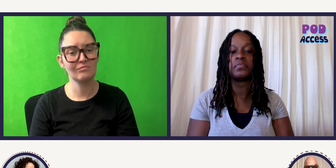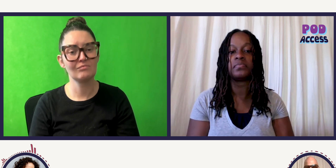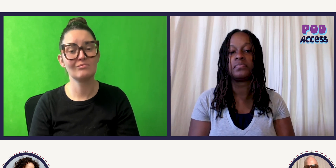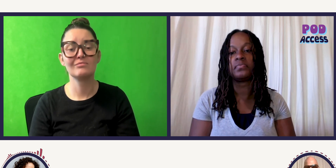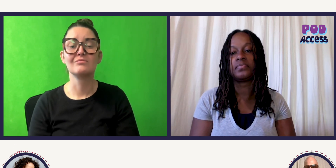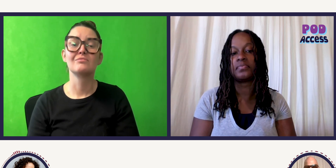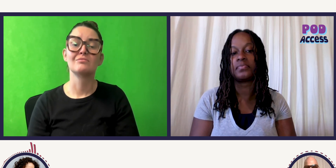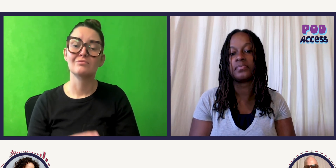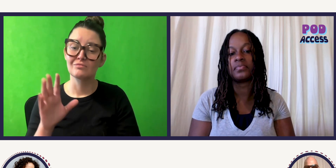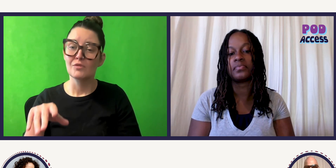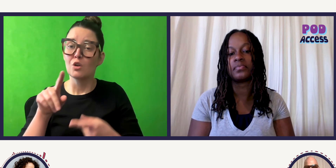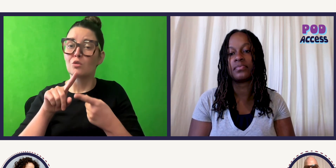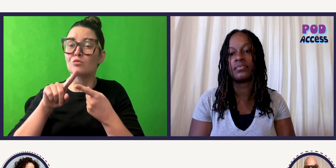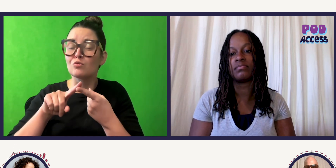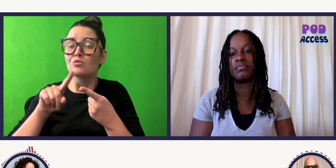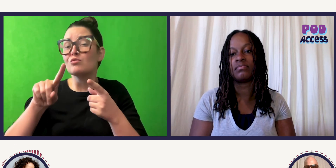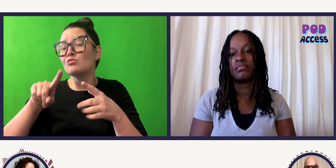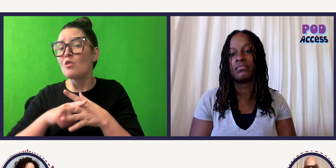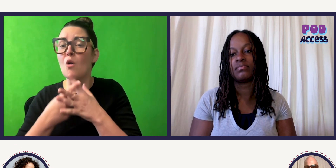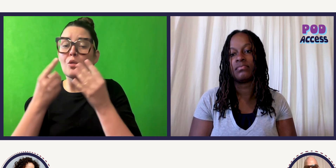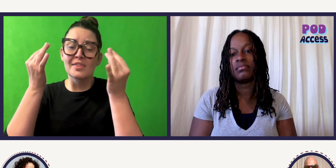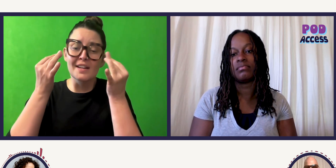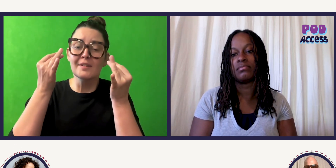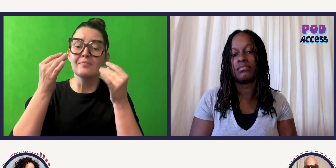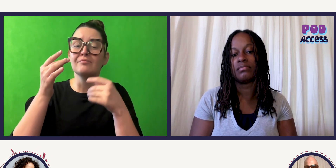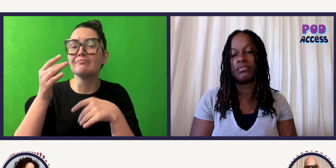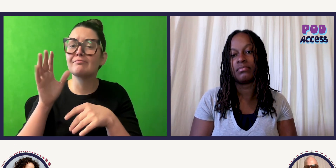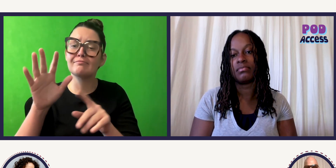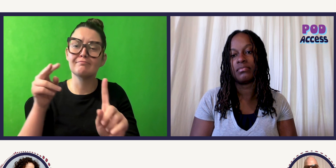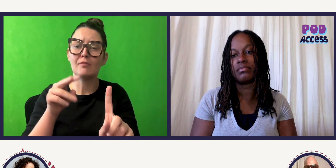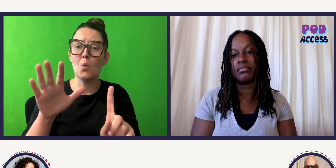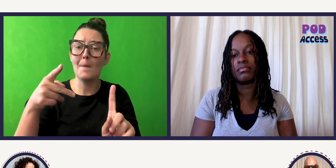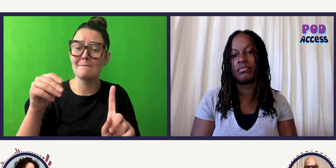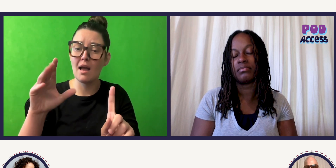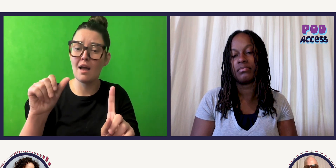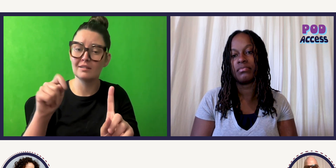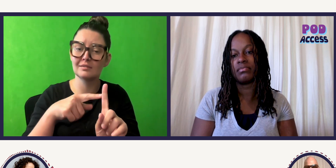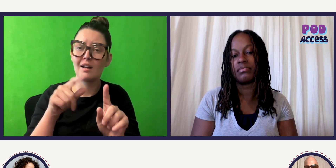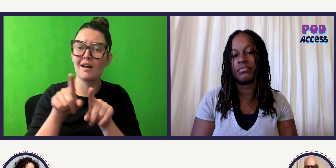To start thinking of your podcast as part of your brand, Sofia encourages us to answer this question.